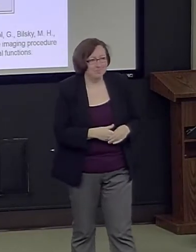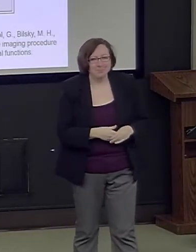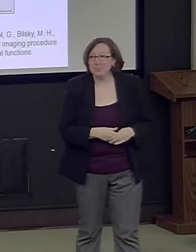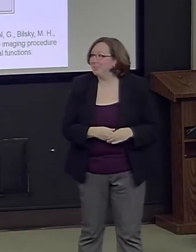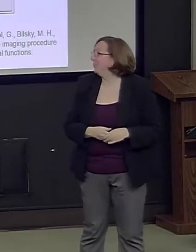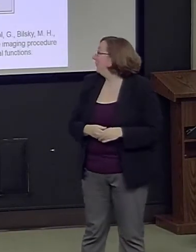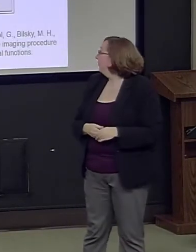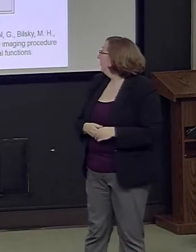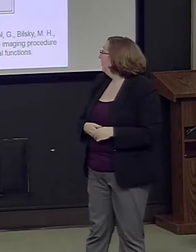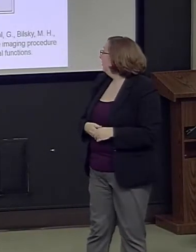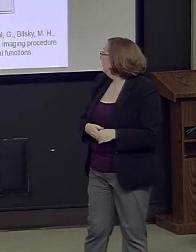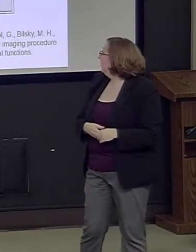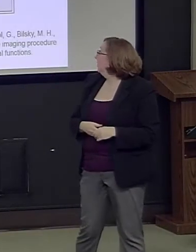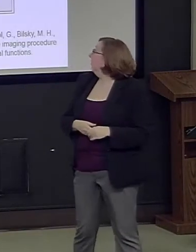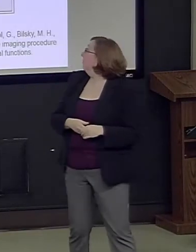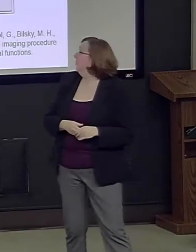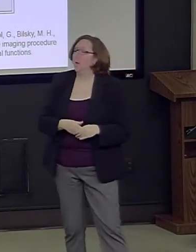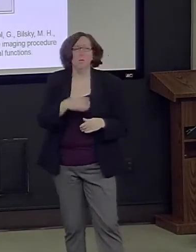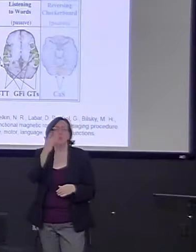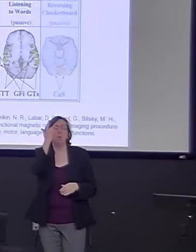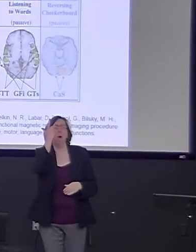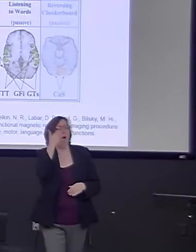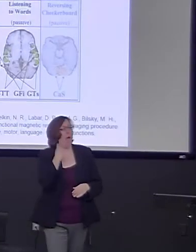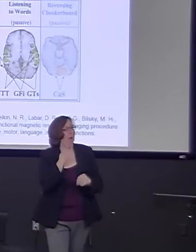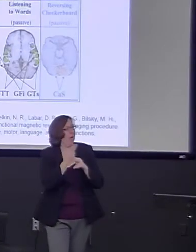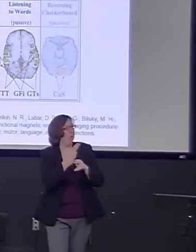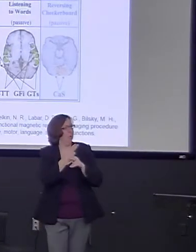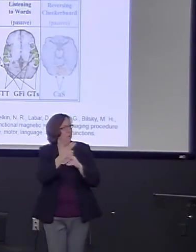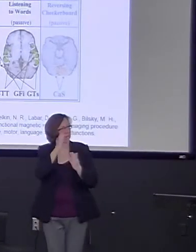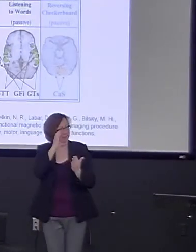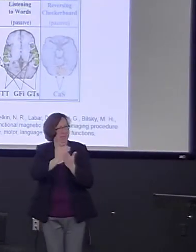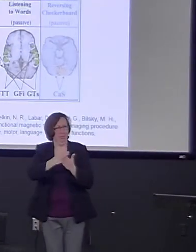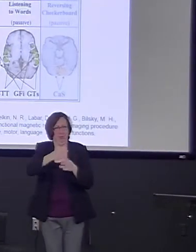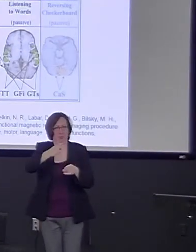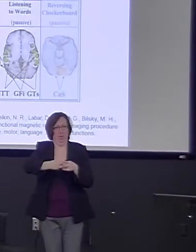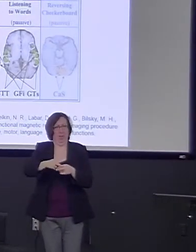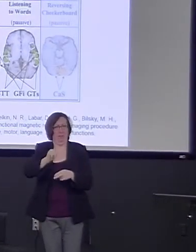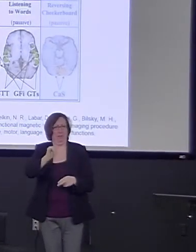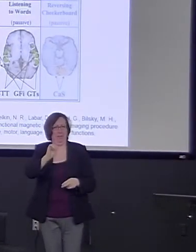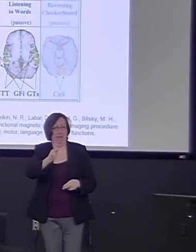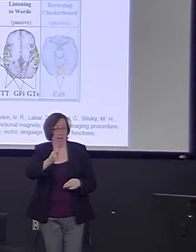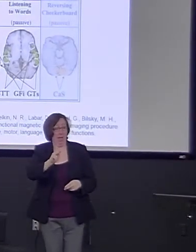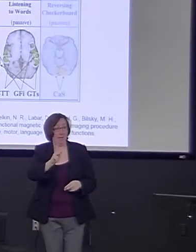Now why this picture naming task? And it's because of our old work.